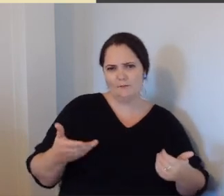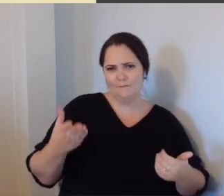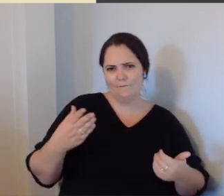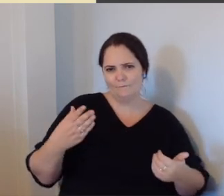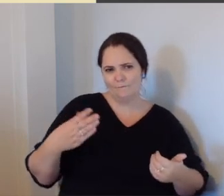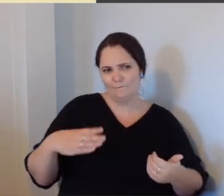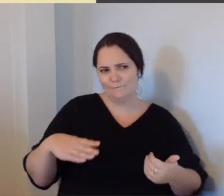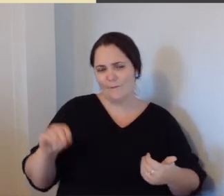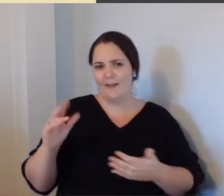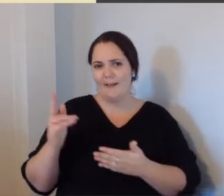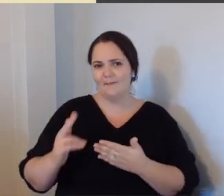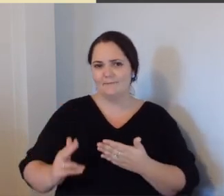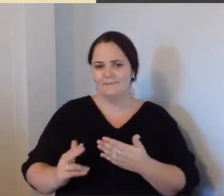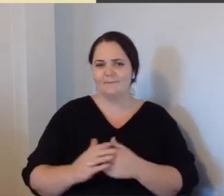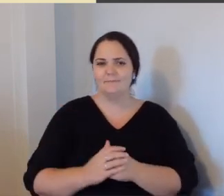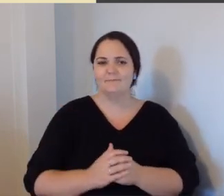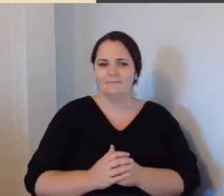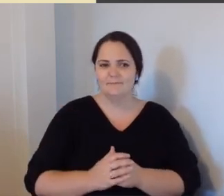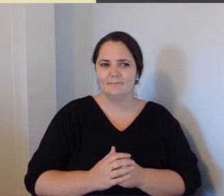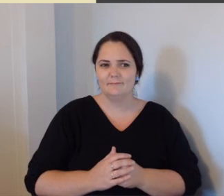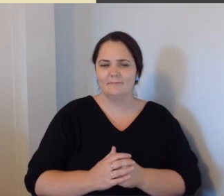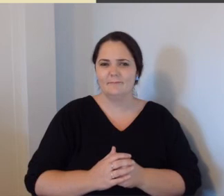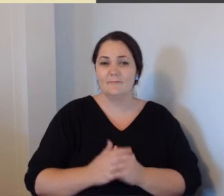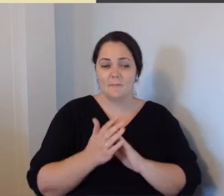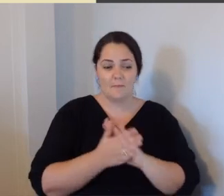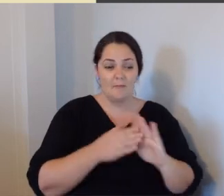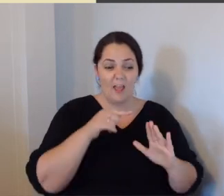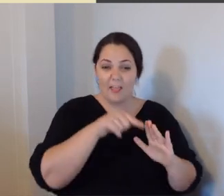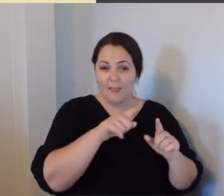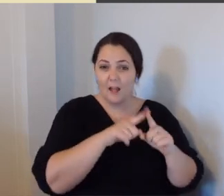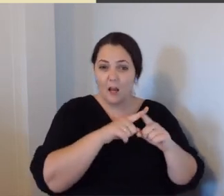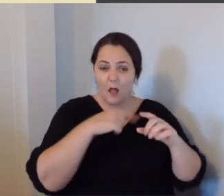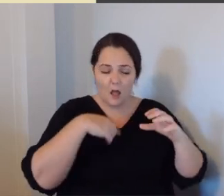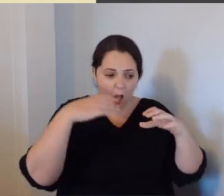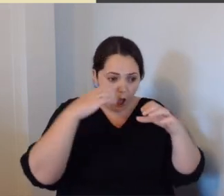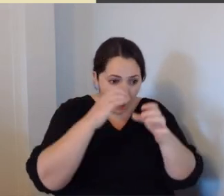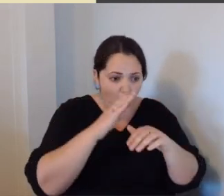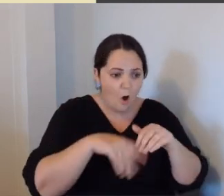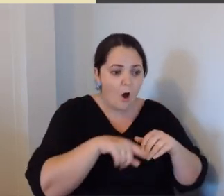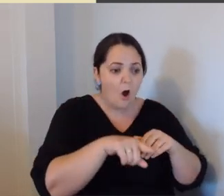so much a portal into a tortured soul but instead she's working with the language of Expressionism.